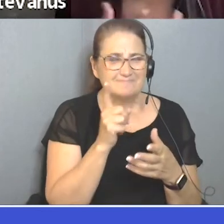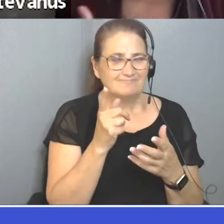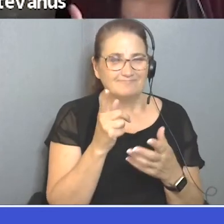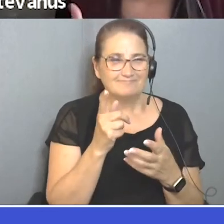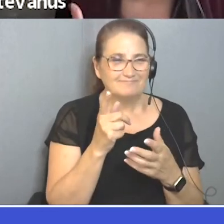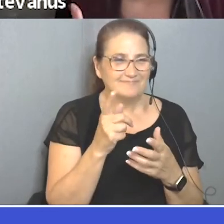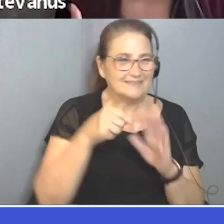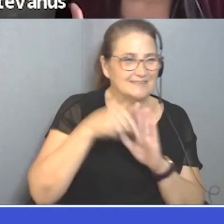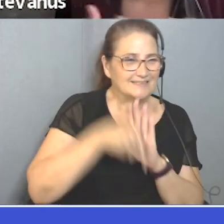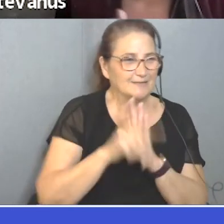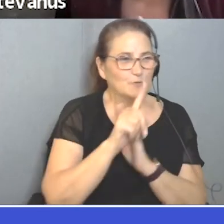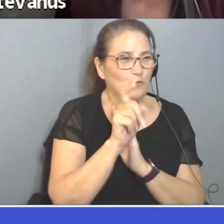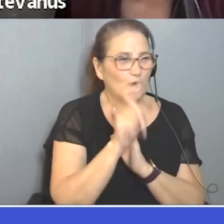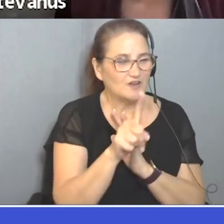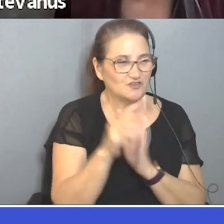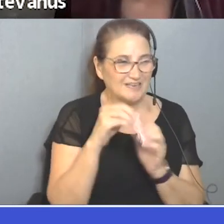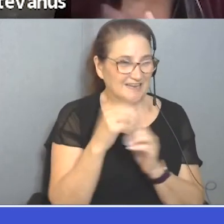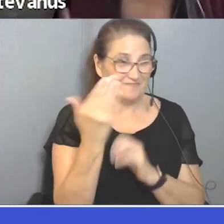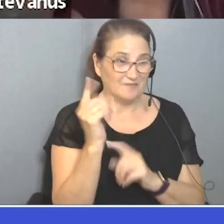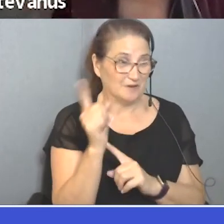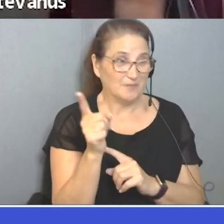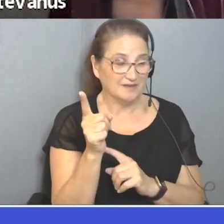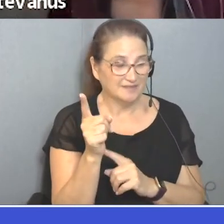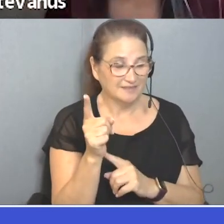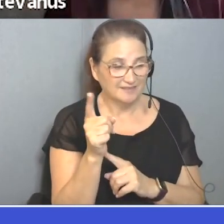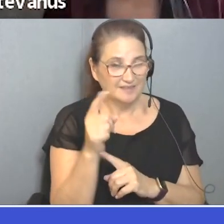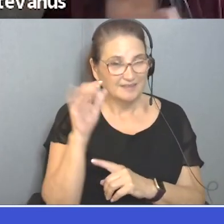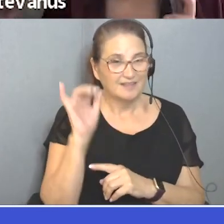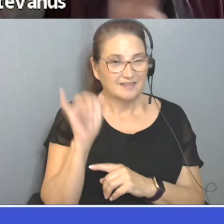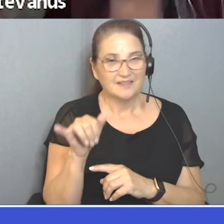really rich questions, and even 15